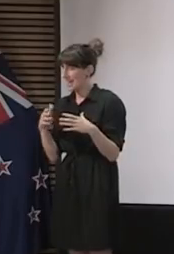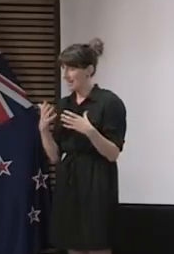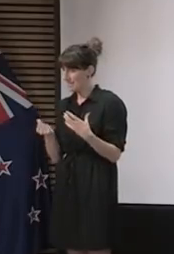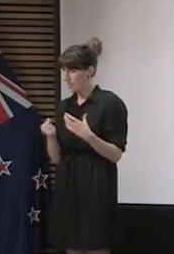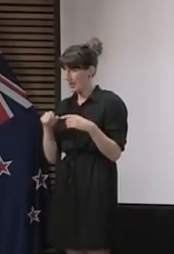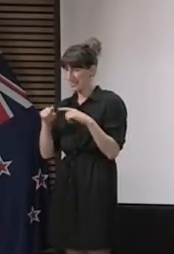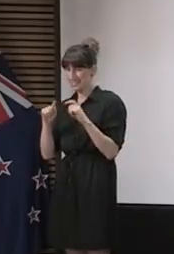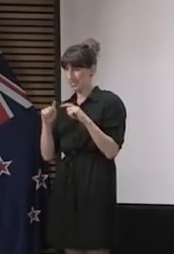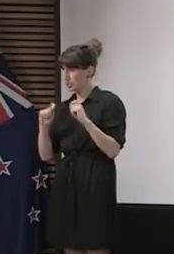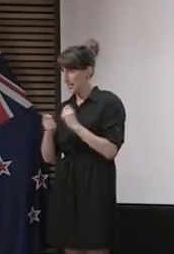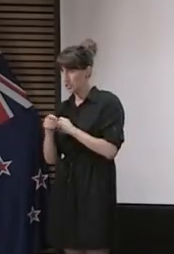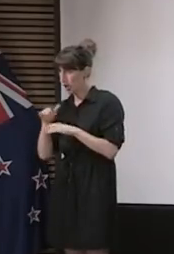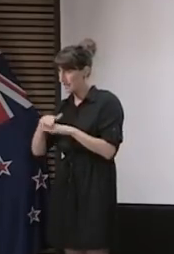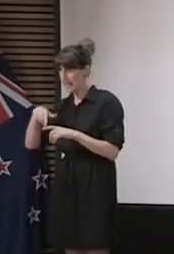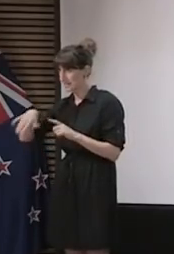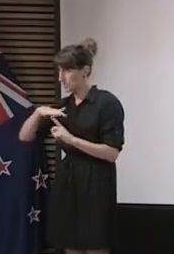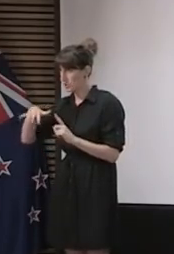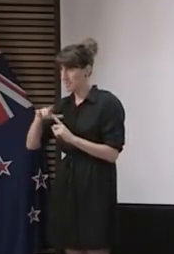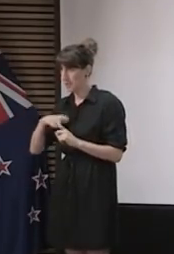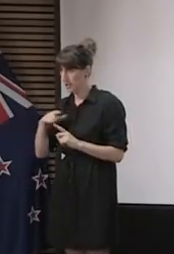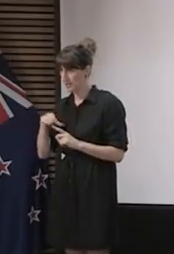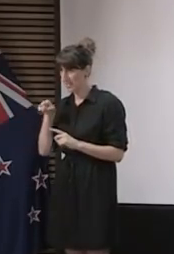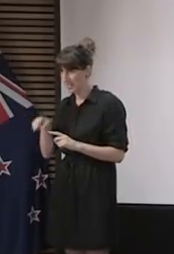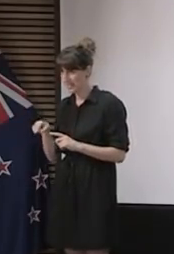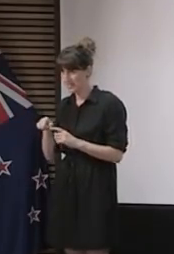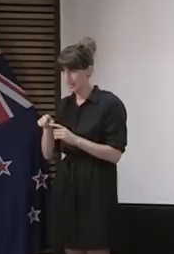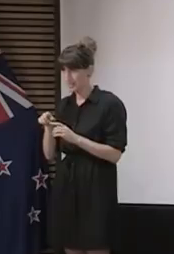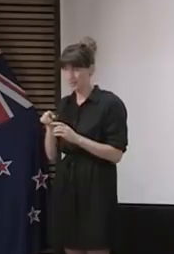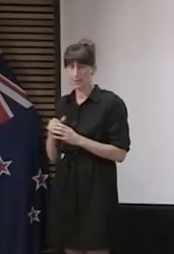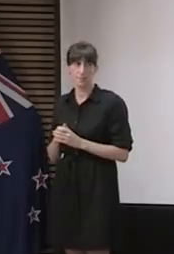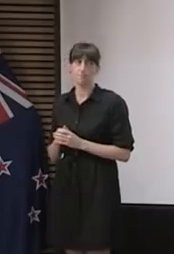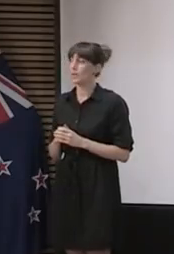Is there going tobe any changes to that giventhe number that have testedpositive? I will letDr Bloomfield come back tothis again but I willhighlight